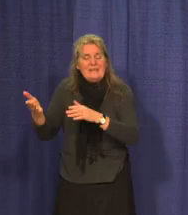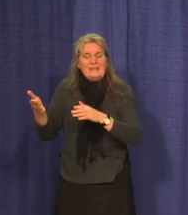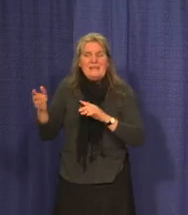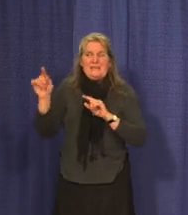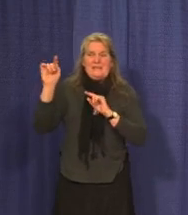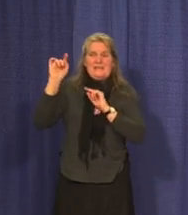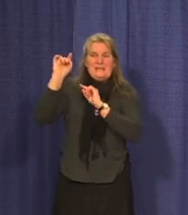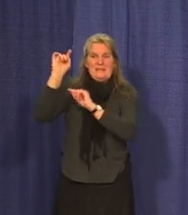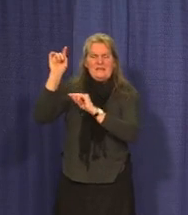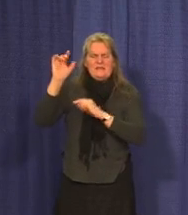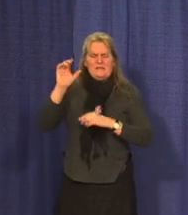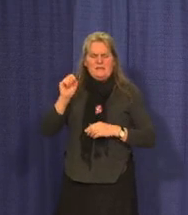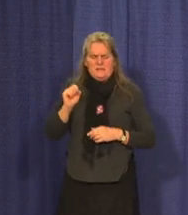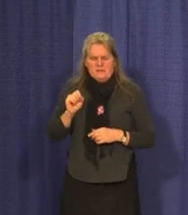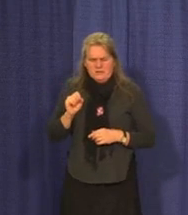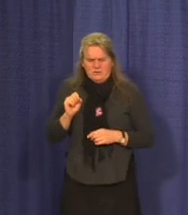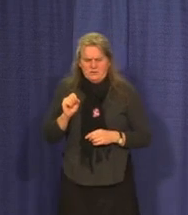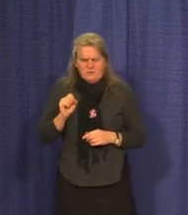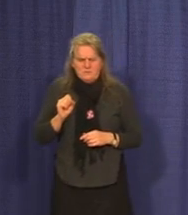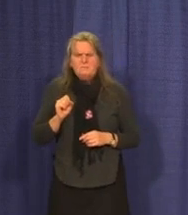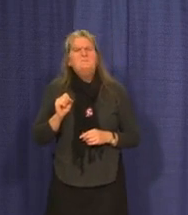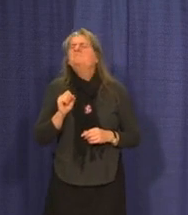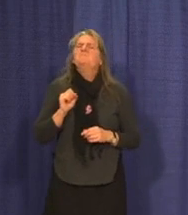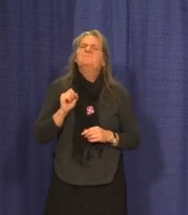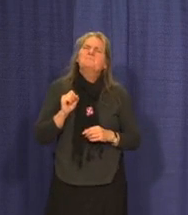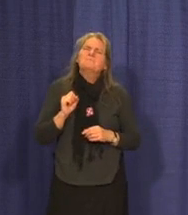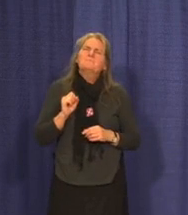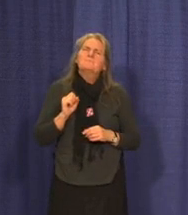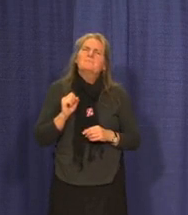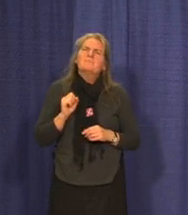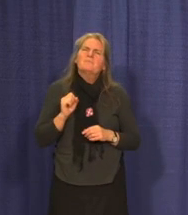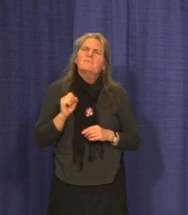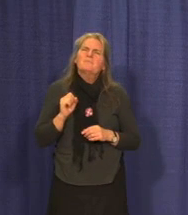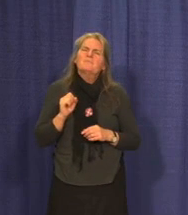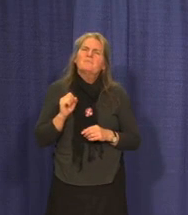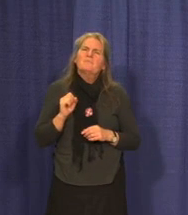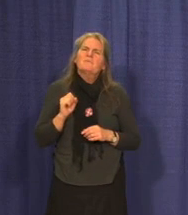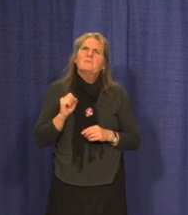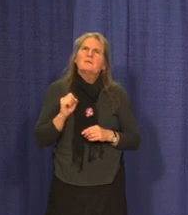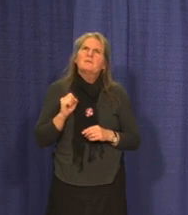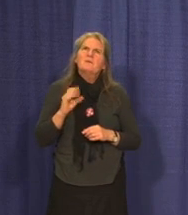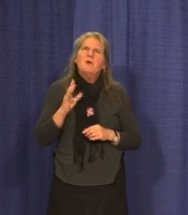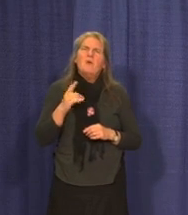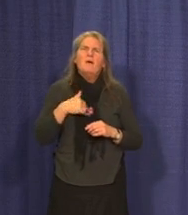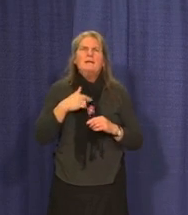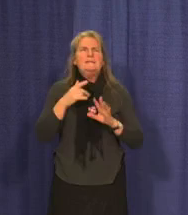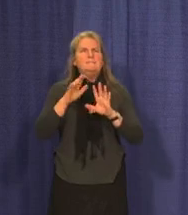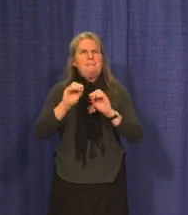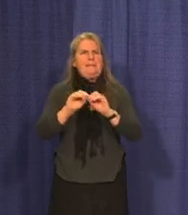I want to try to D-Link a little bit of that...